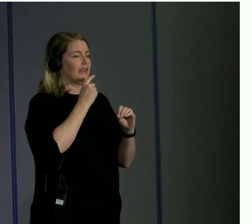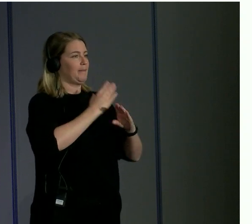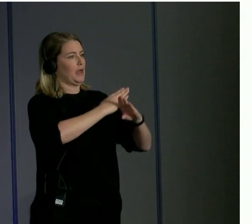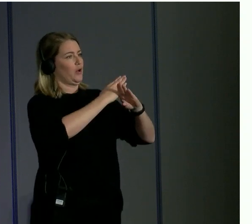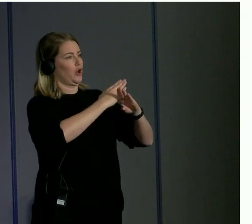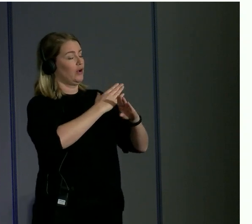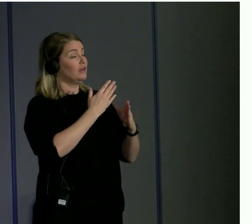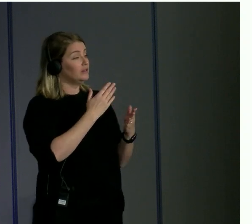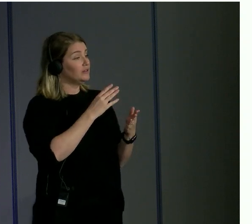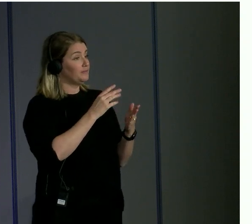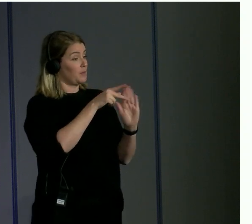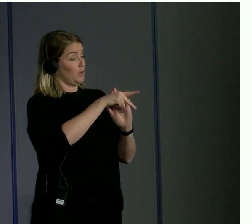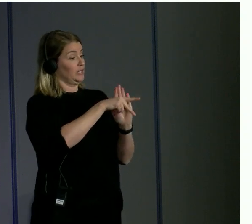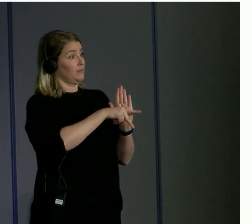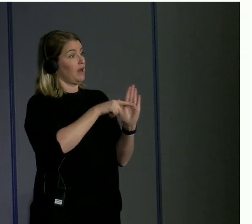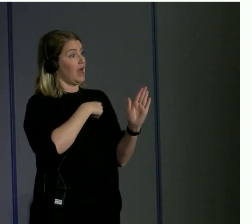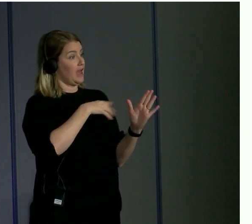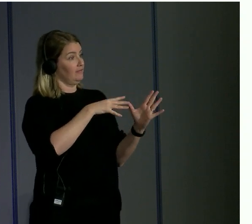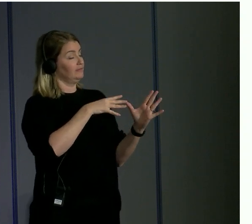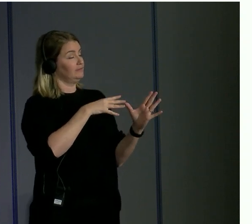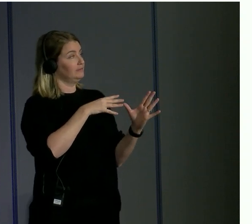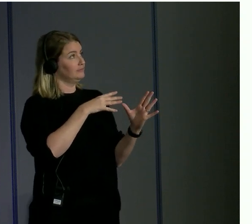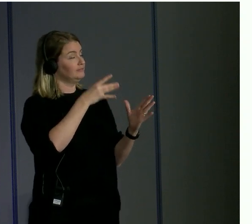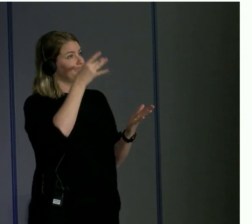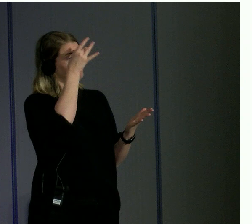a principle I have adopted just probably the last year.